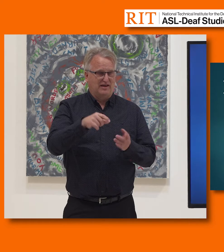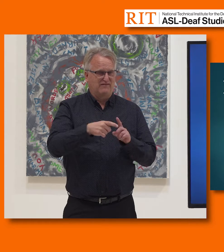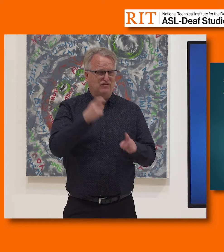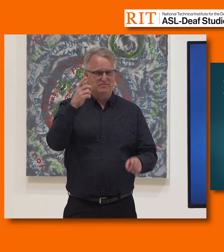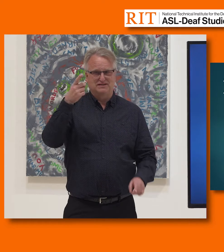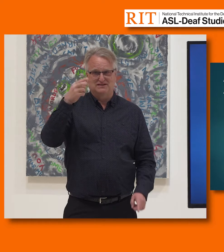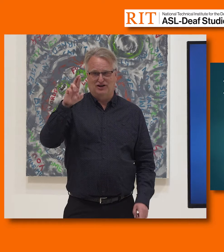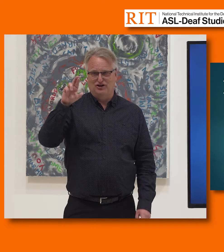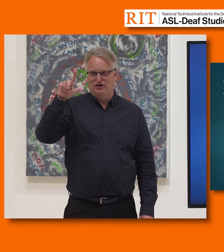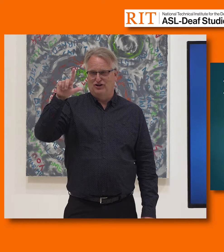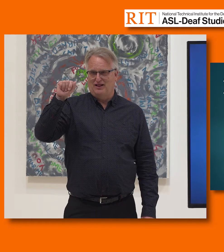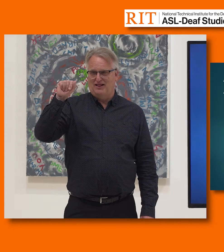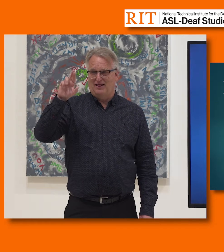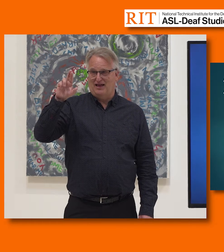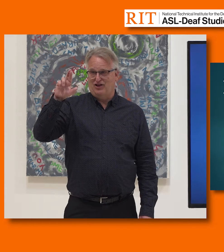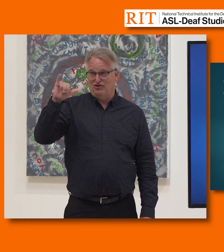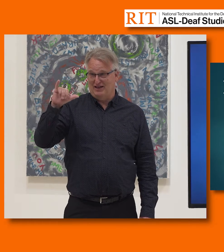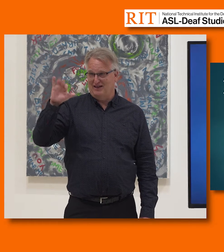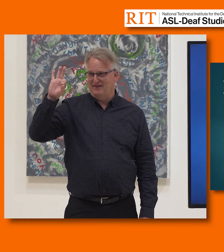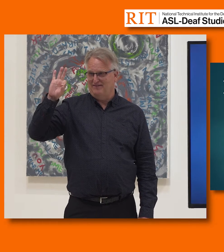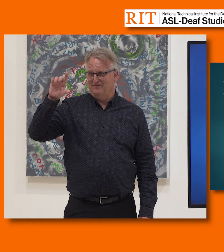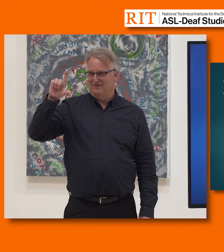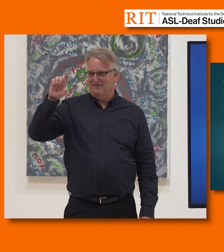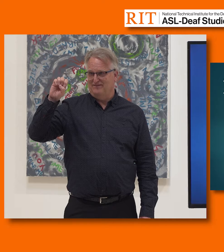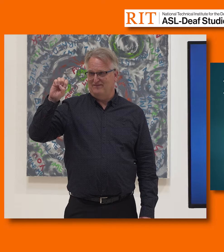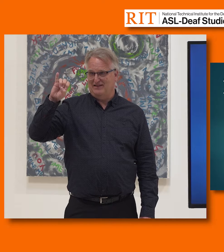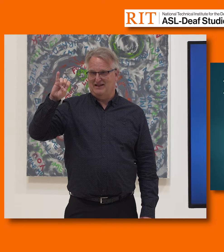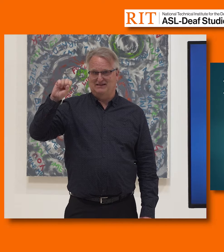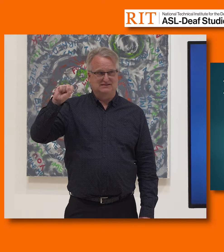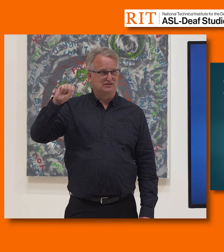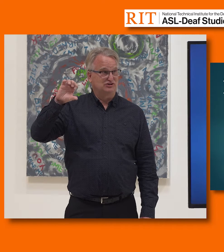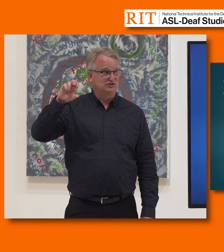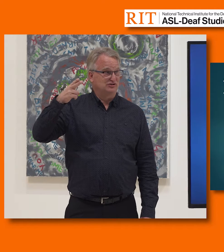I learned that from Dr. Larry Fleischer.